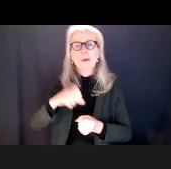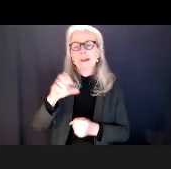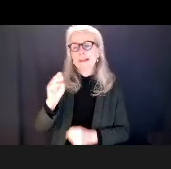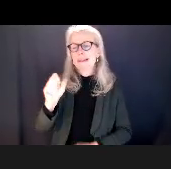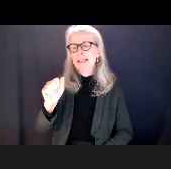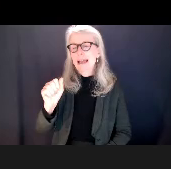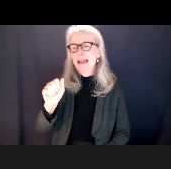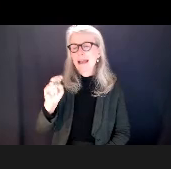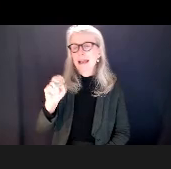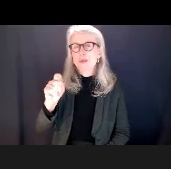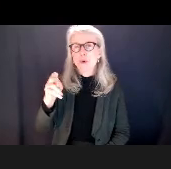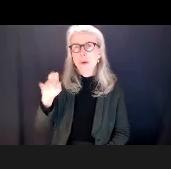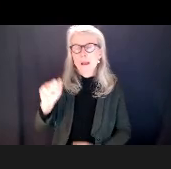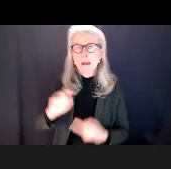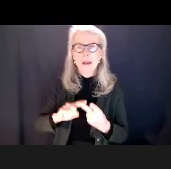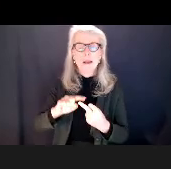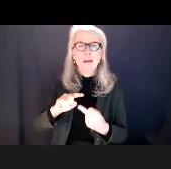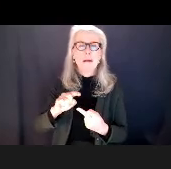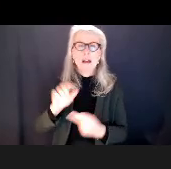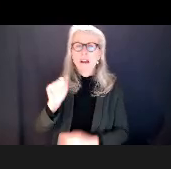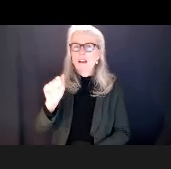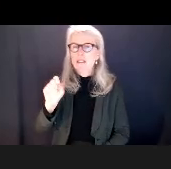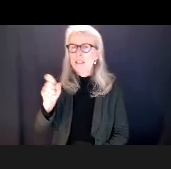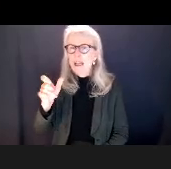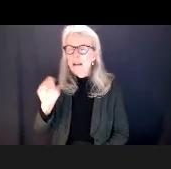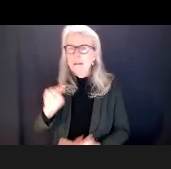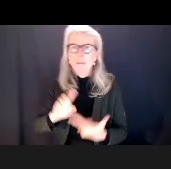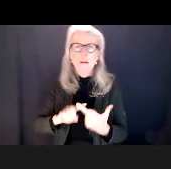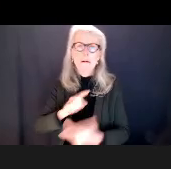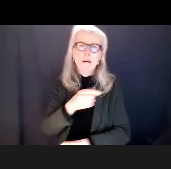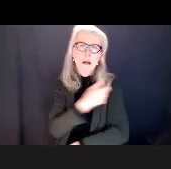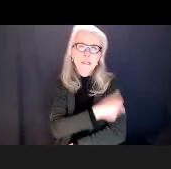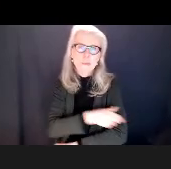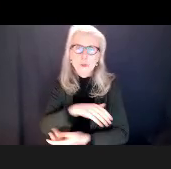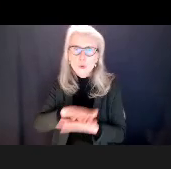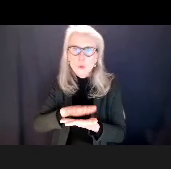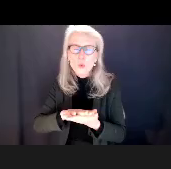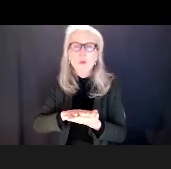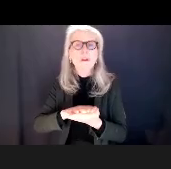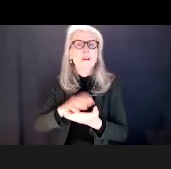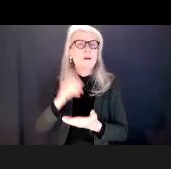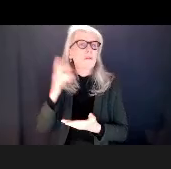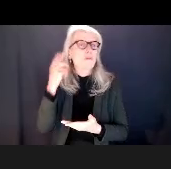asylums, hospital schools designed to warehouse people sometimes across their whole lives.